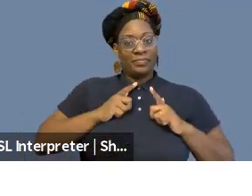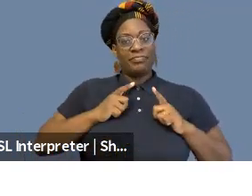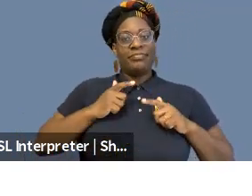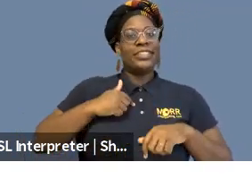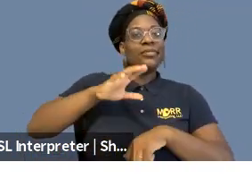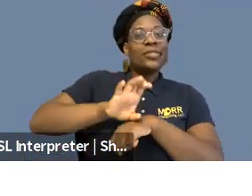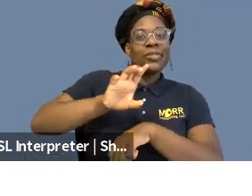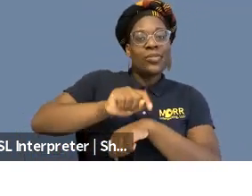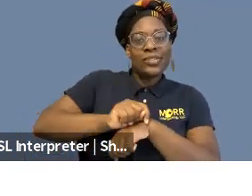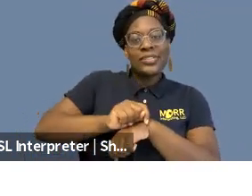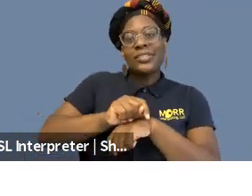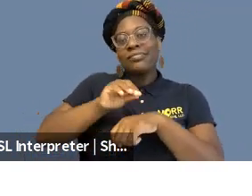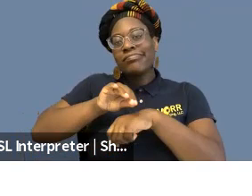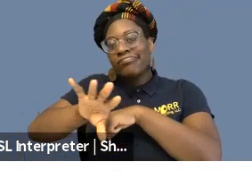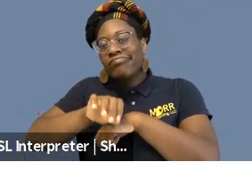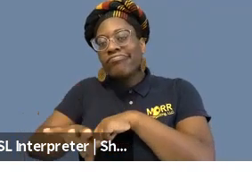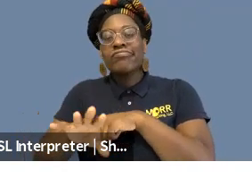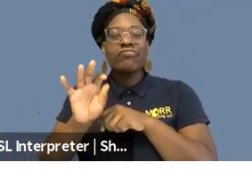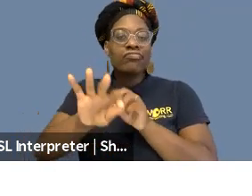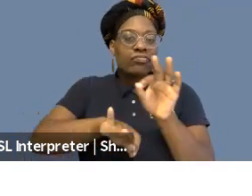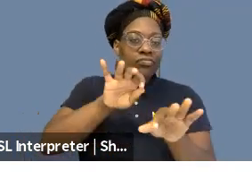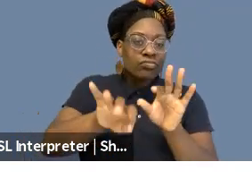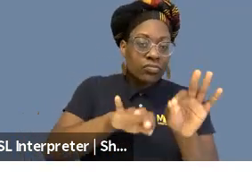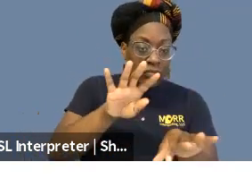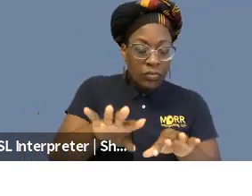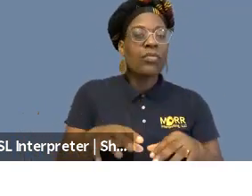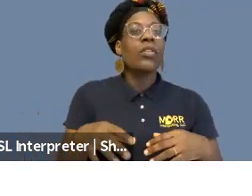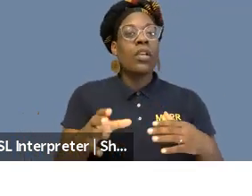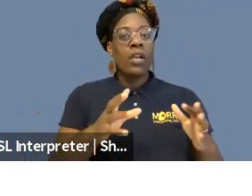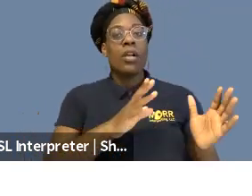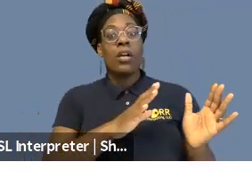break-out rooms. Then we will come back together for about 20 minutes to discuss.